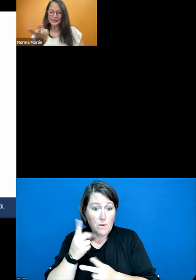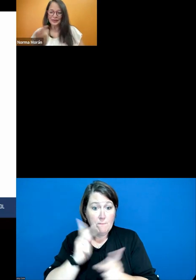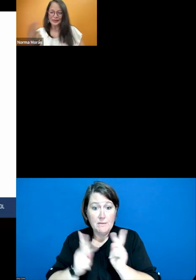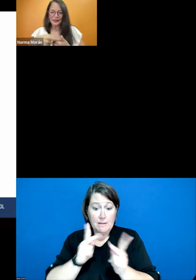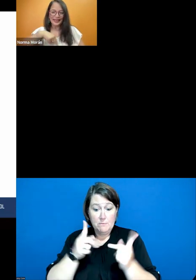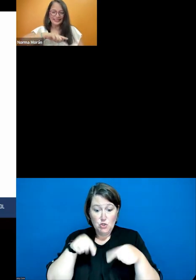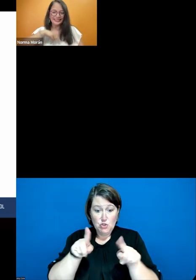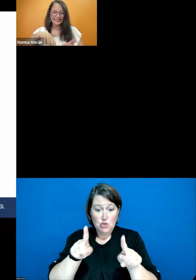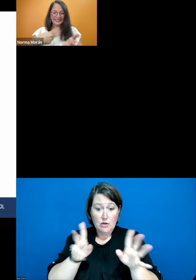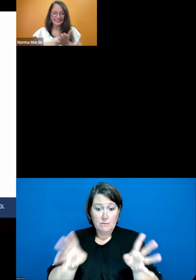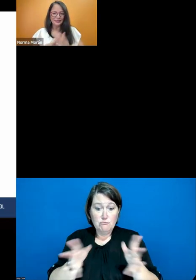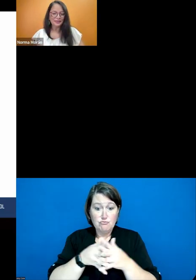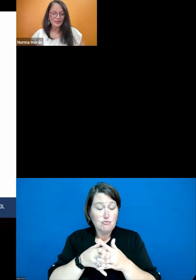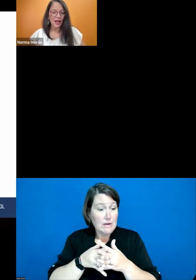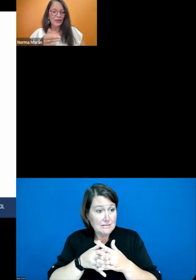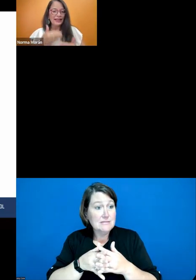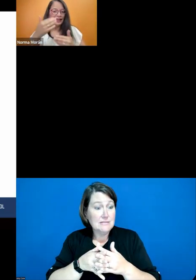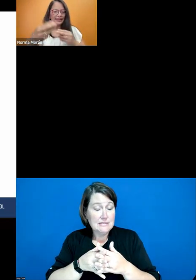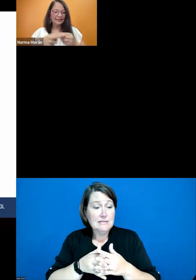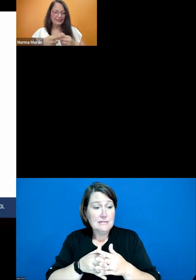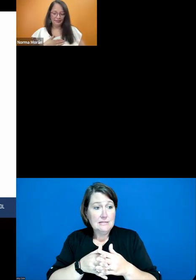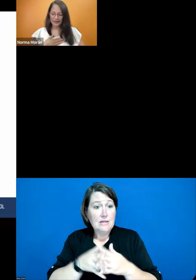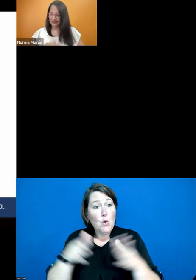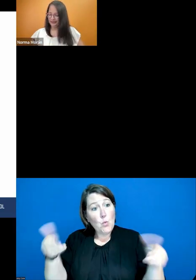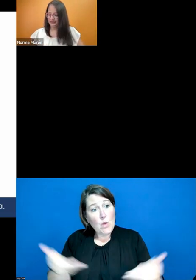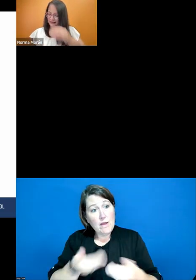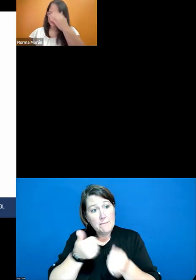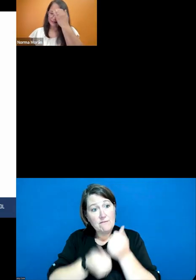So welcome, everybody, and thank you for joining us.